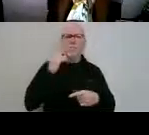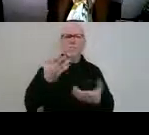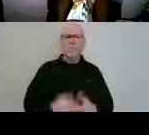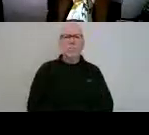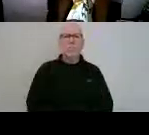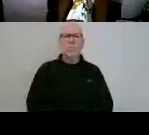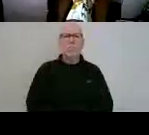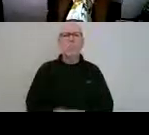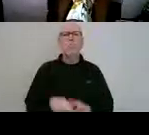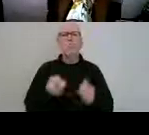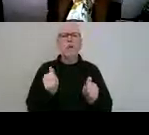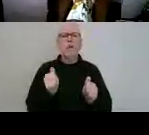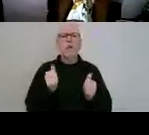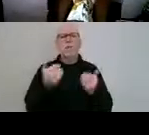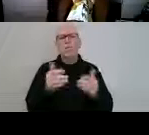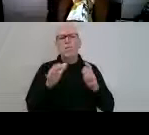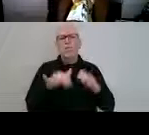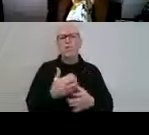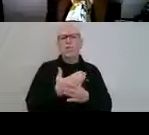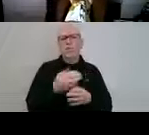And you can feel free to share those in the chat with us.